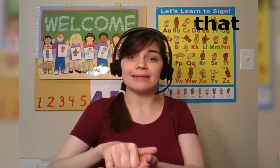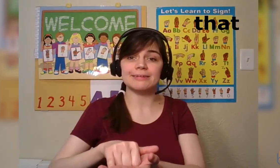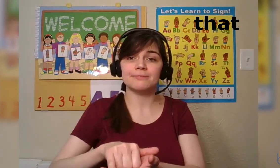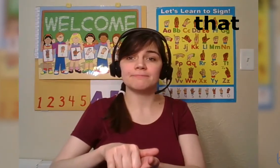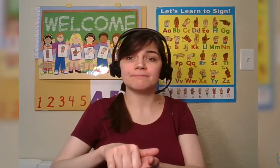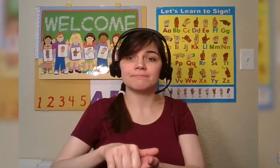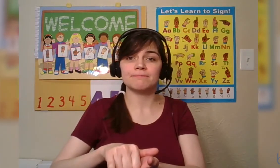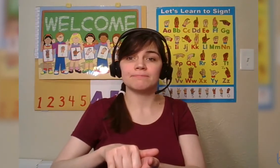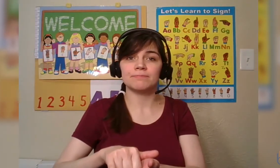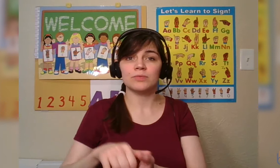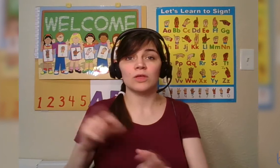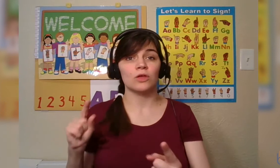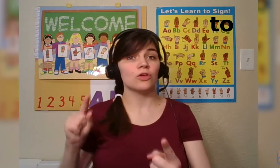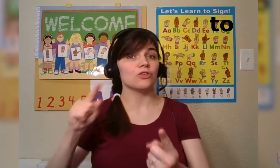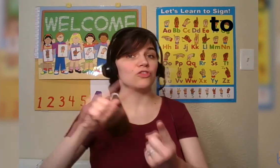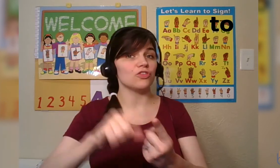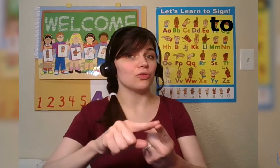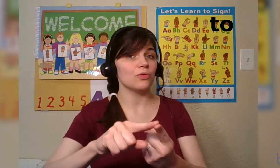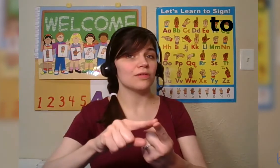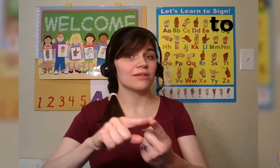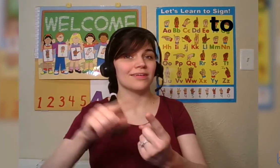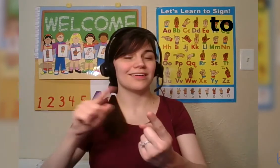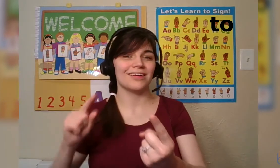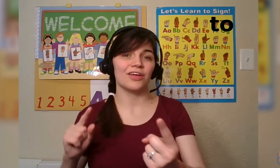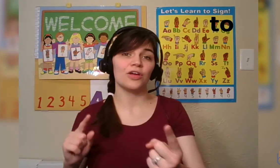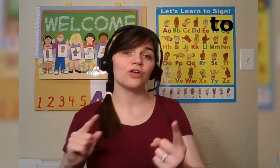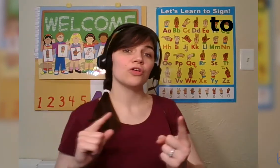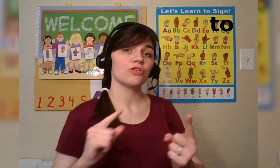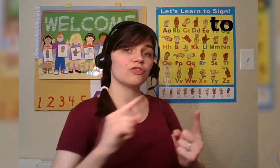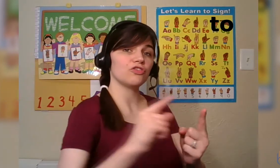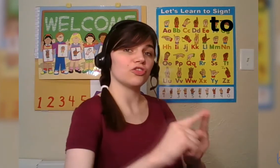To. To.